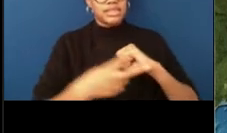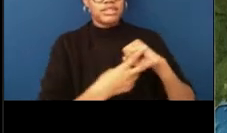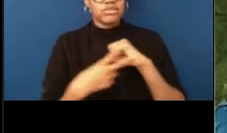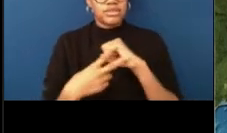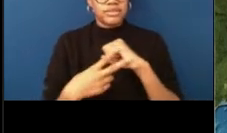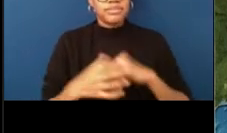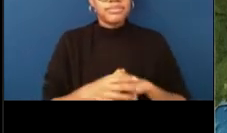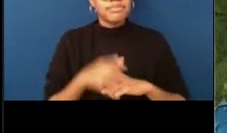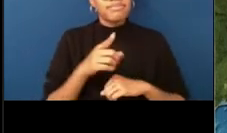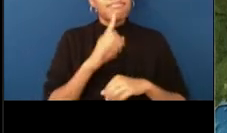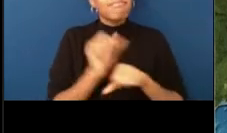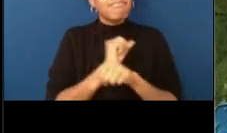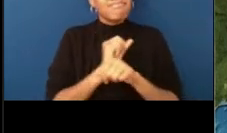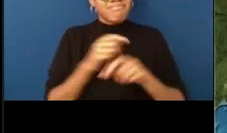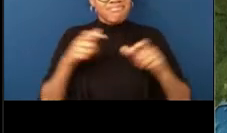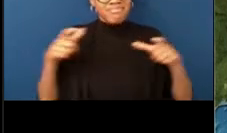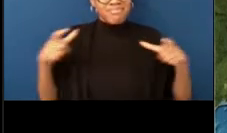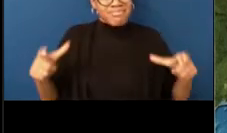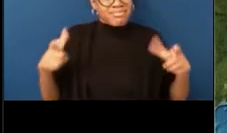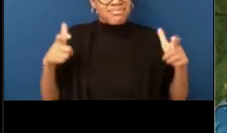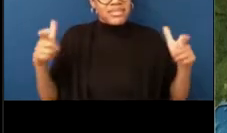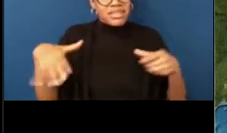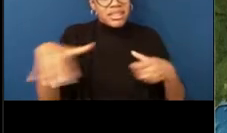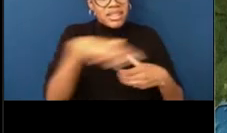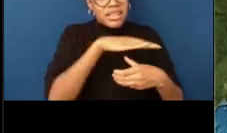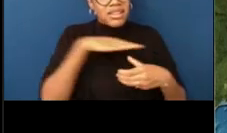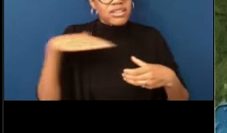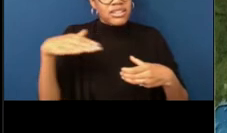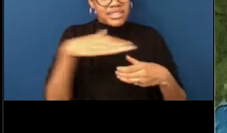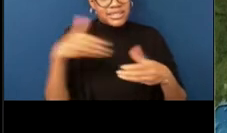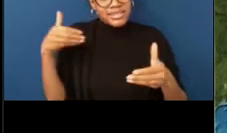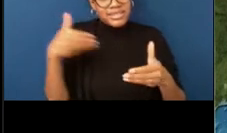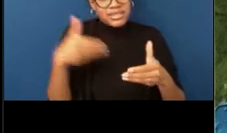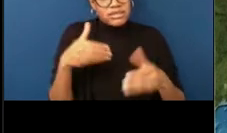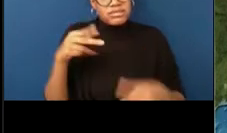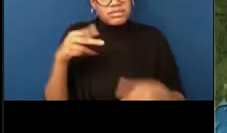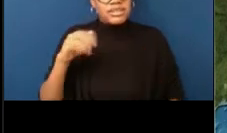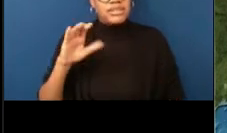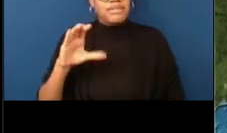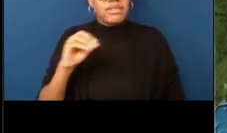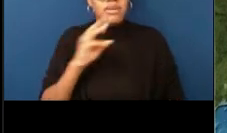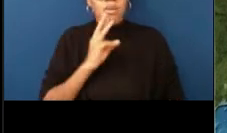of the Pacific Ocean, an area larger than the Gulf of Mexico.